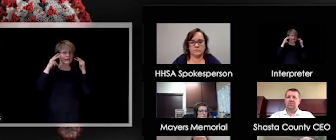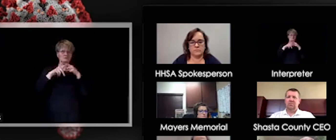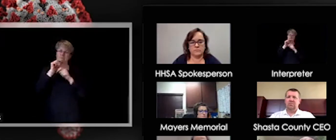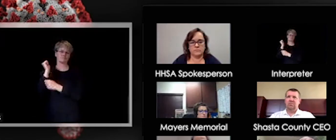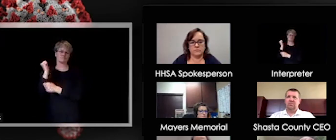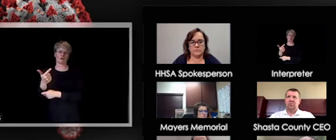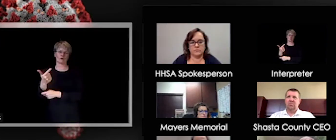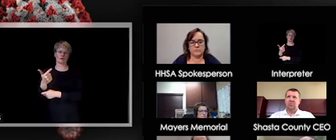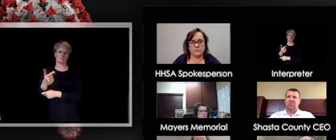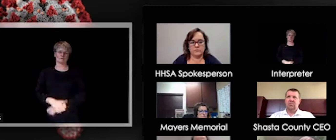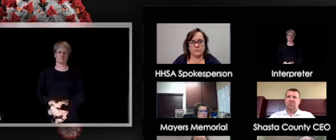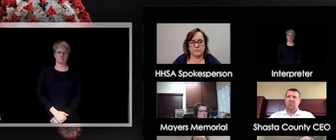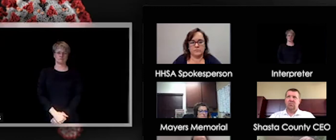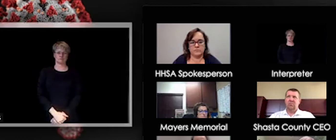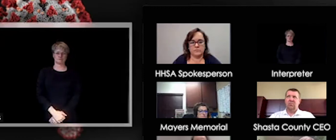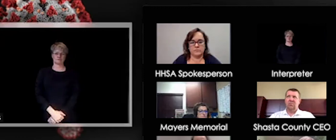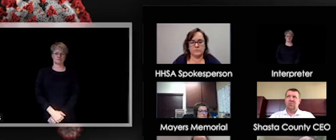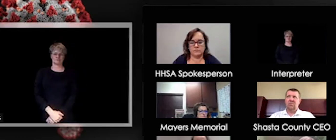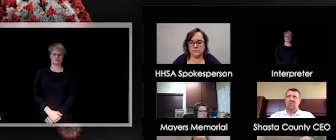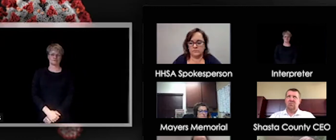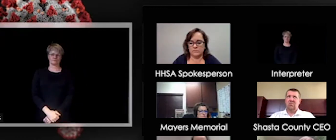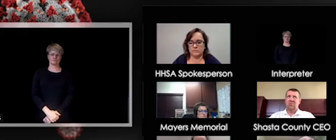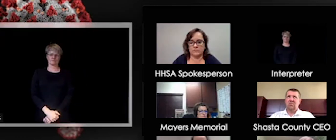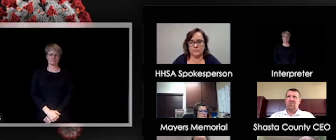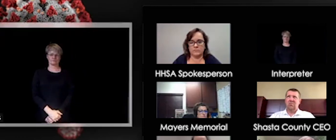universal. What we can hope for is that there wasn’t anybody with the virus there, but